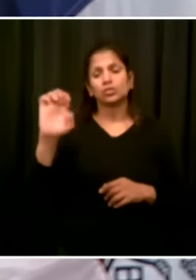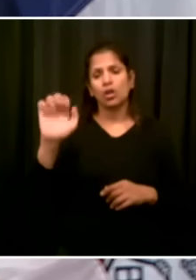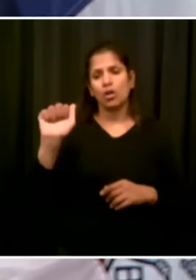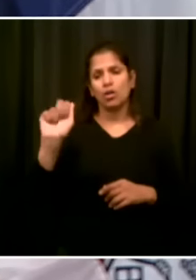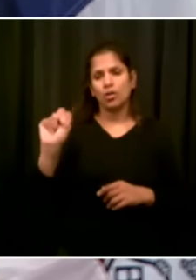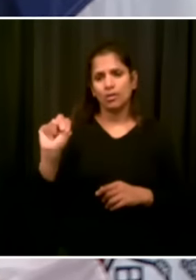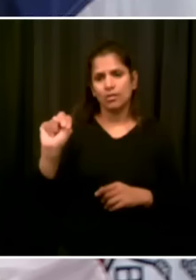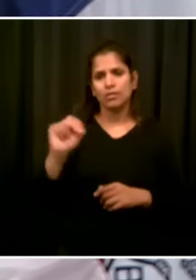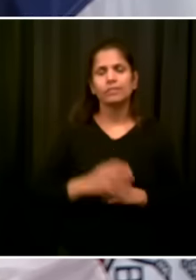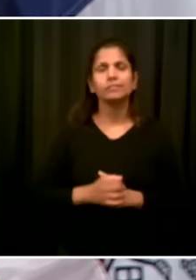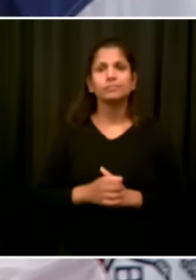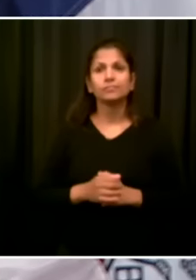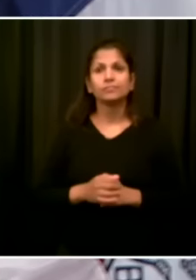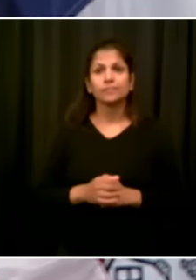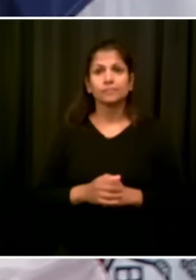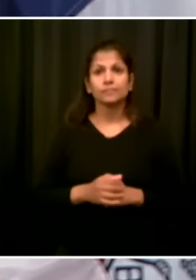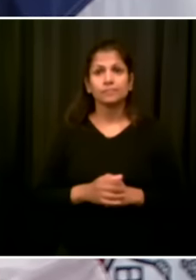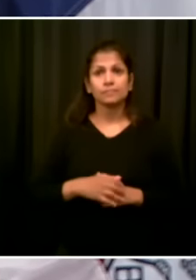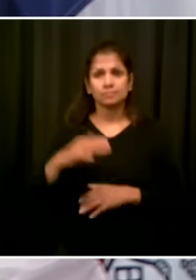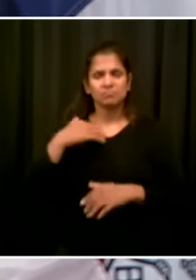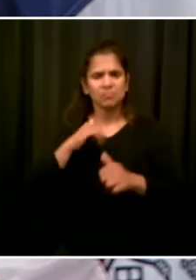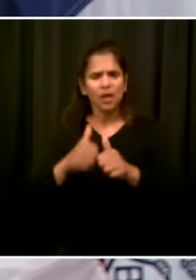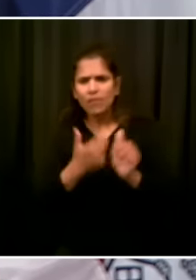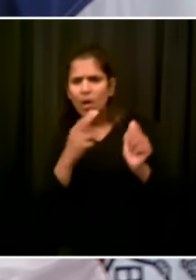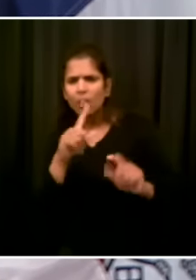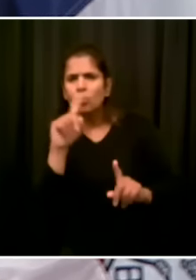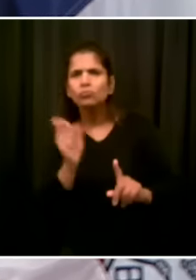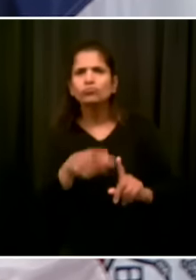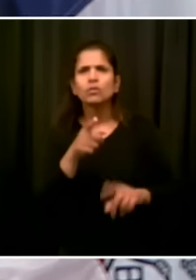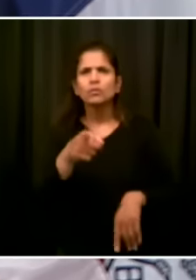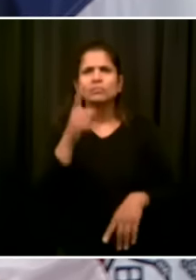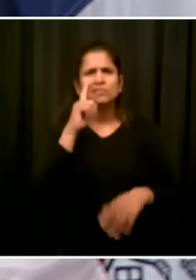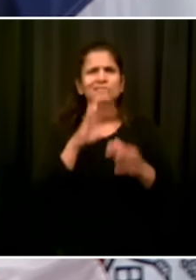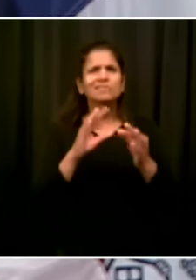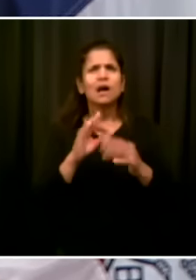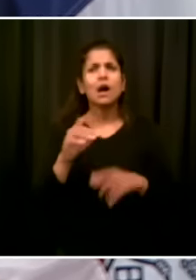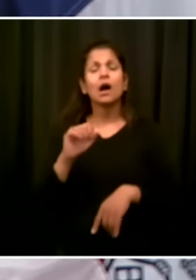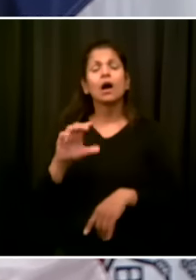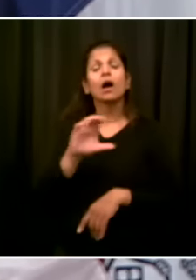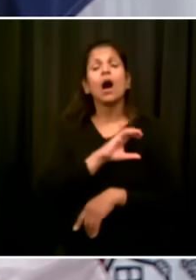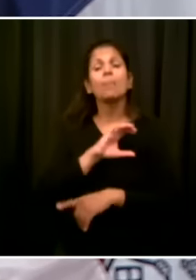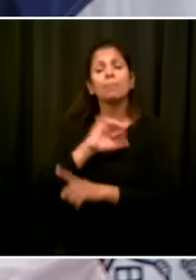ALLOWED TO RESUME. THERE ARE VARIOUS MODES OF